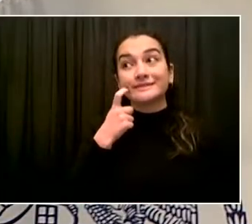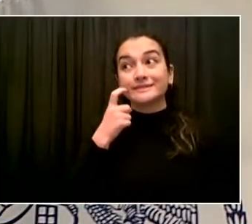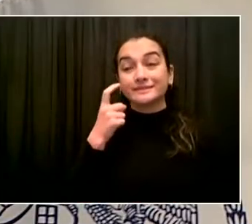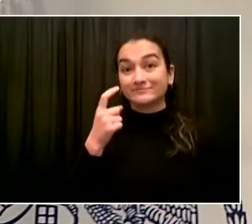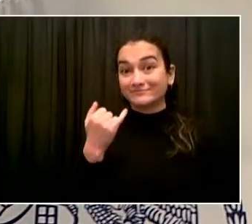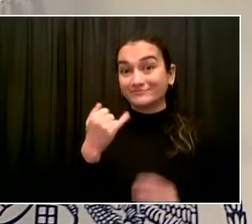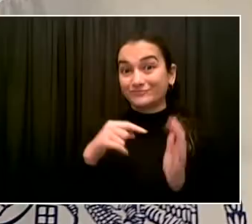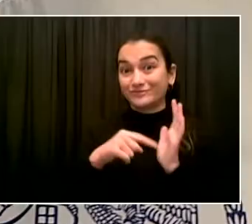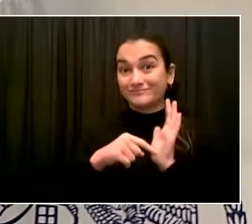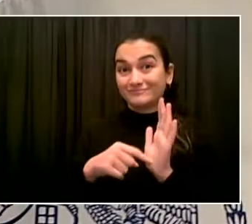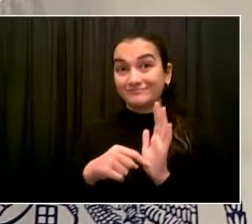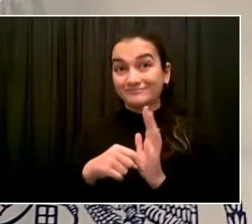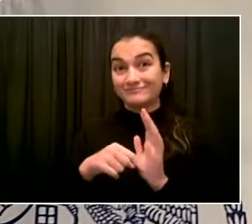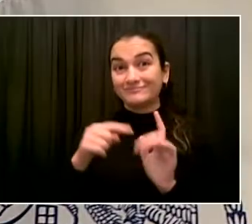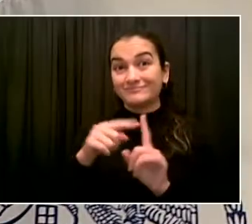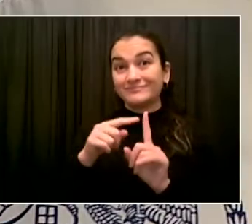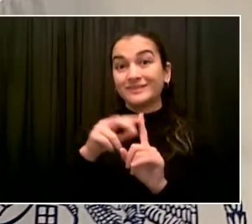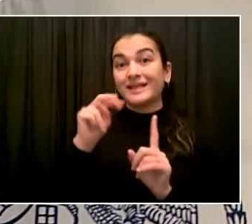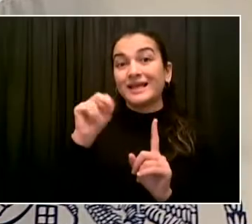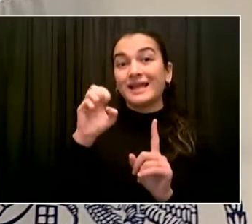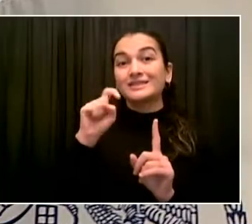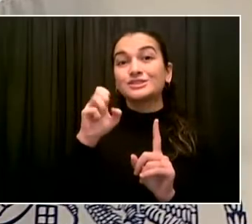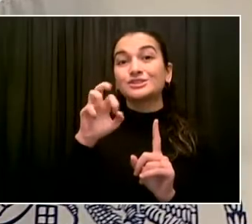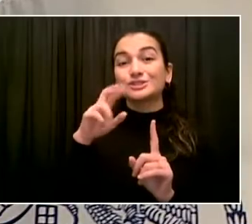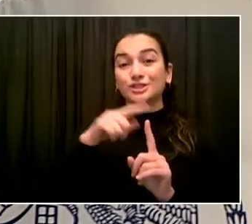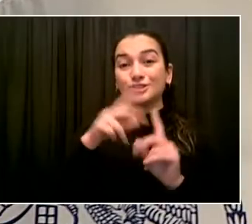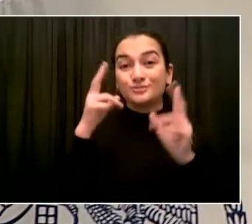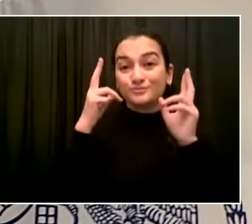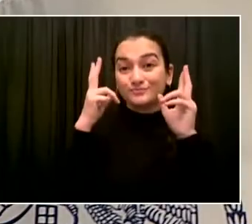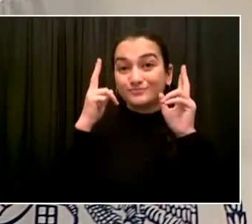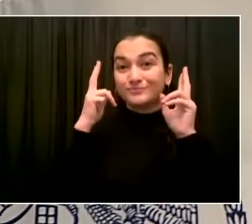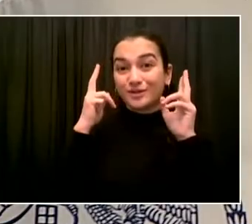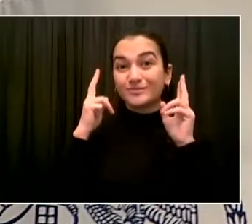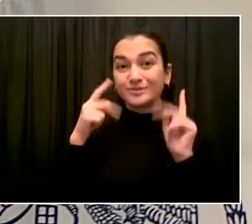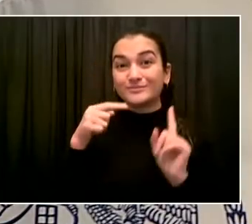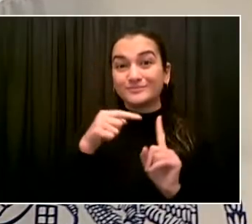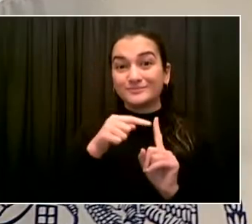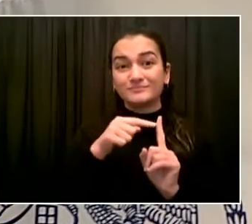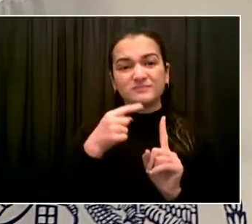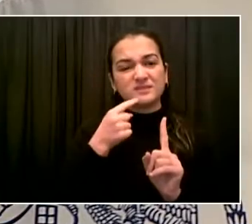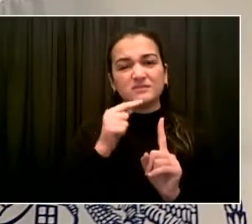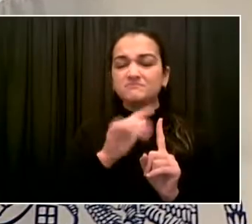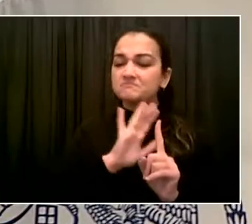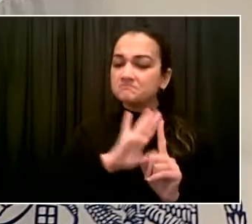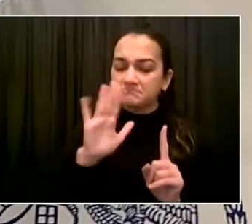AND WORK WITH US TO GET DONE. YOU JUST HEARD FROM NESTOR eBLRON. HE DIDN'T HAVE TO DO WHAT HE DID IT JSUT